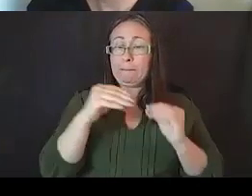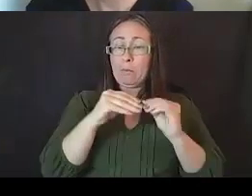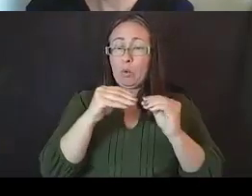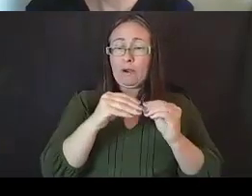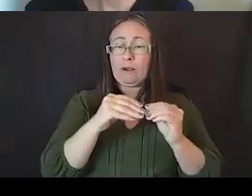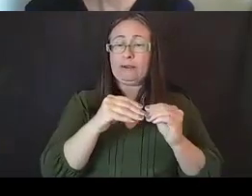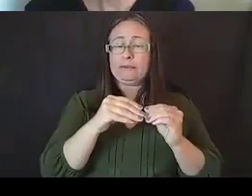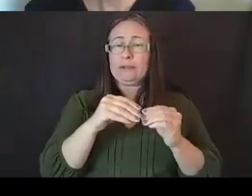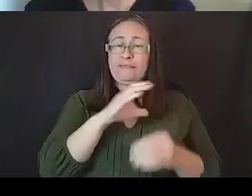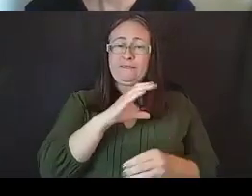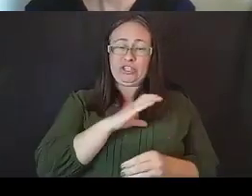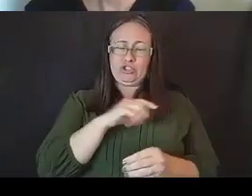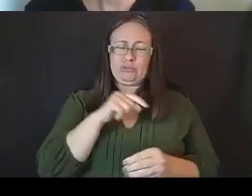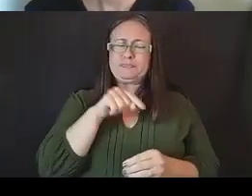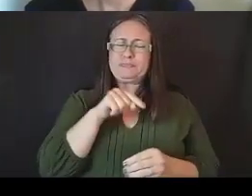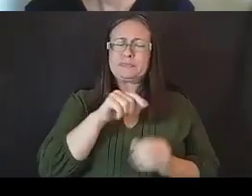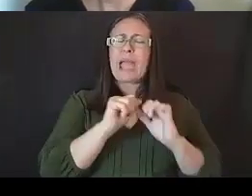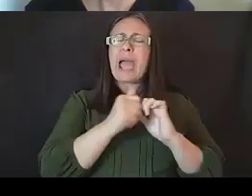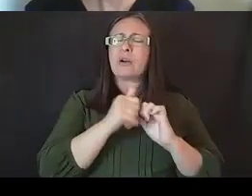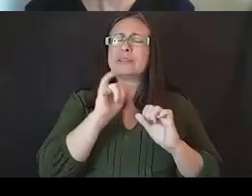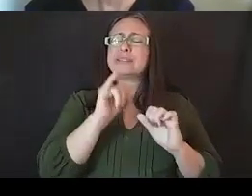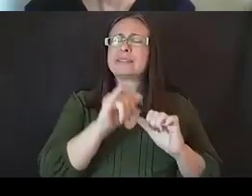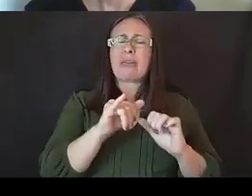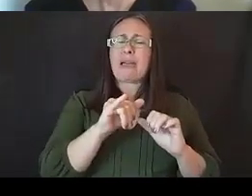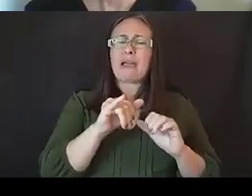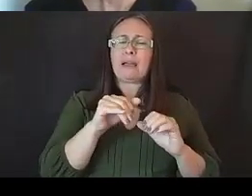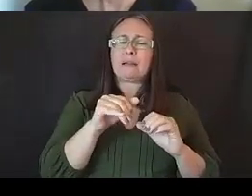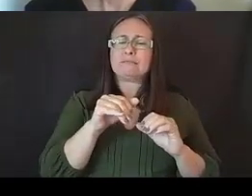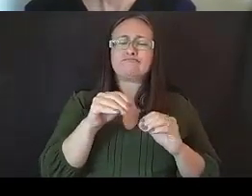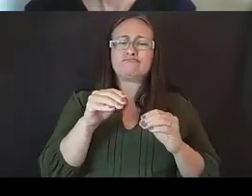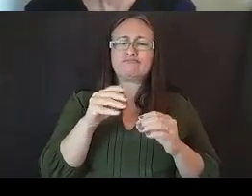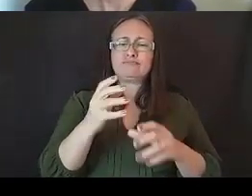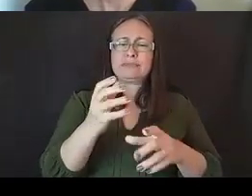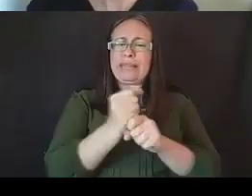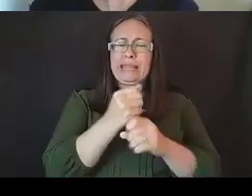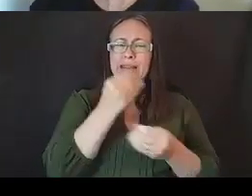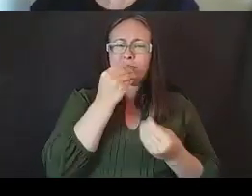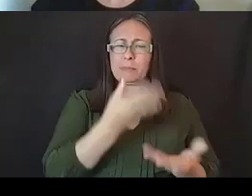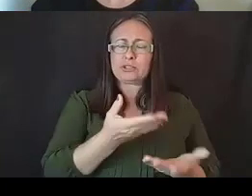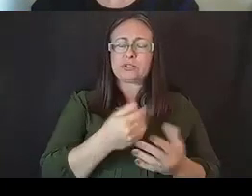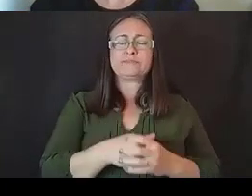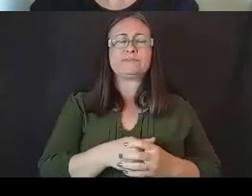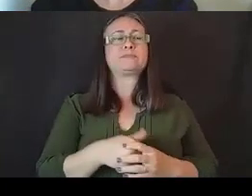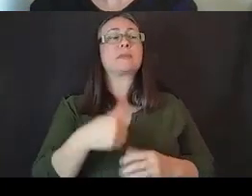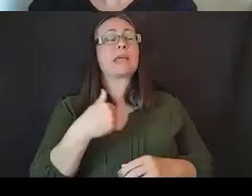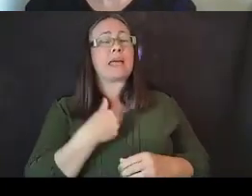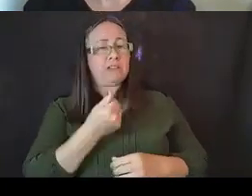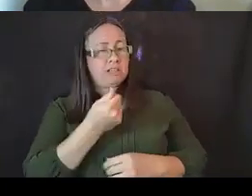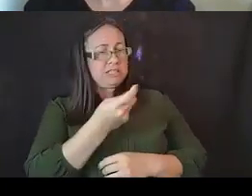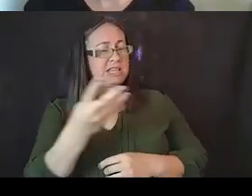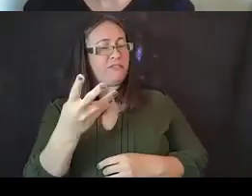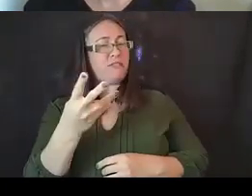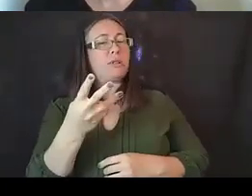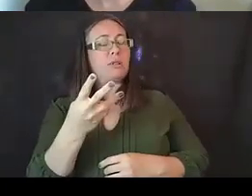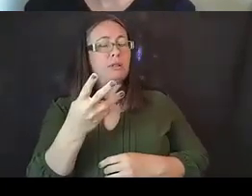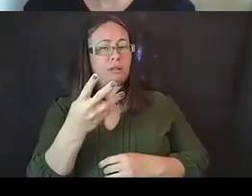How does that become populated? Cindy Danielson: We have several sources that populate this news and more tab, and I'm just showing you